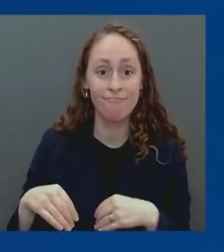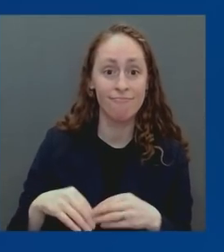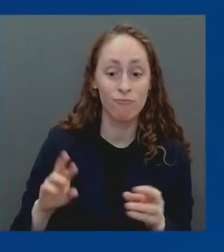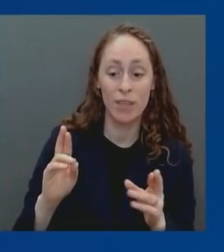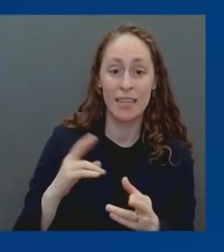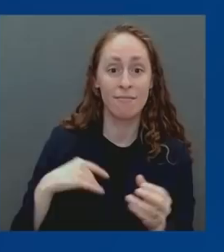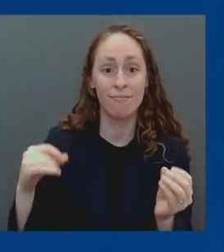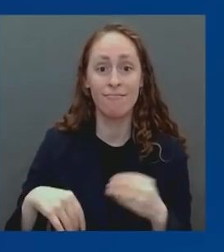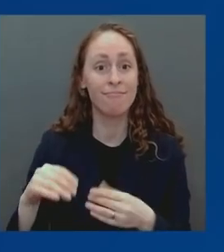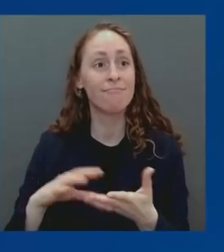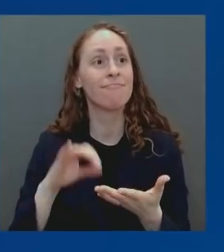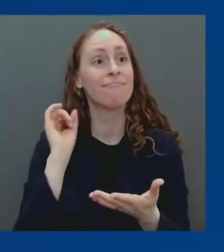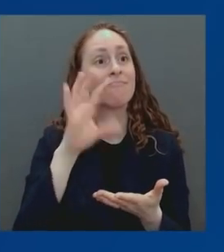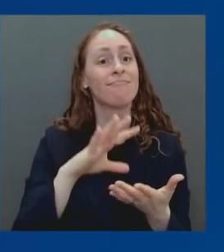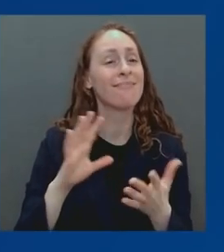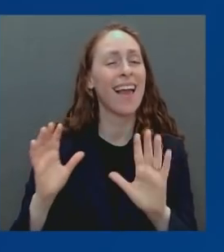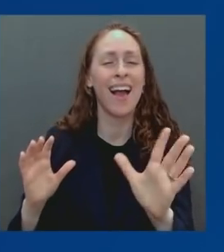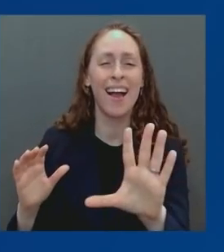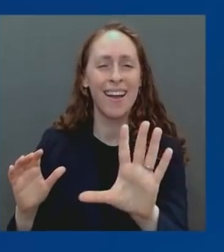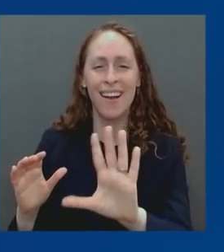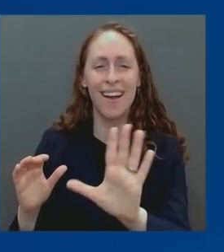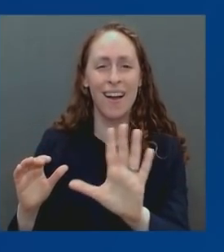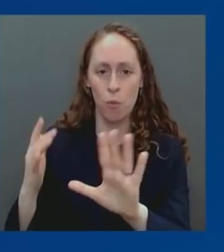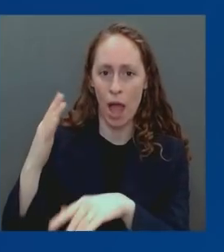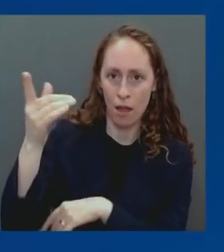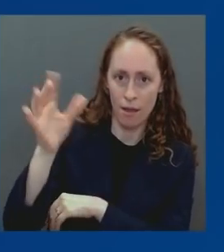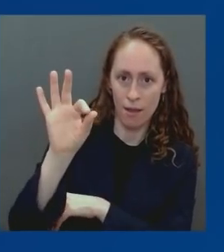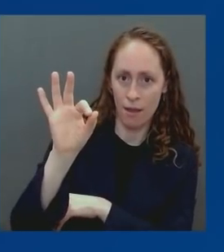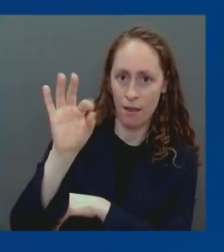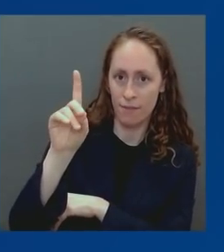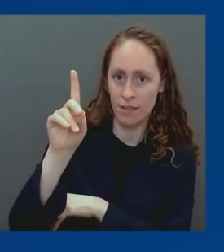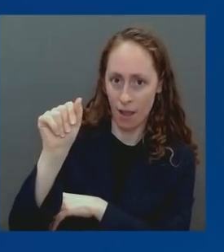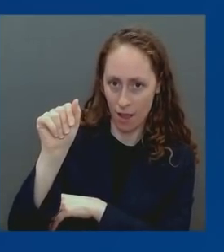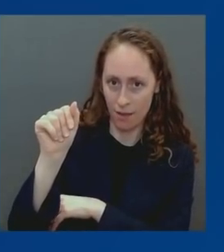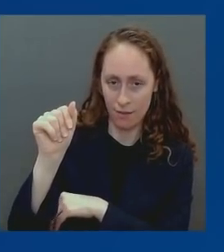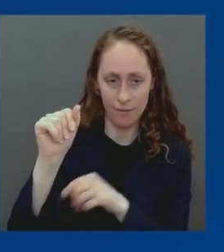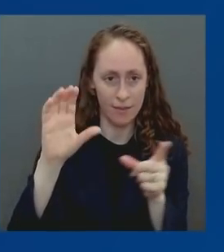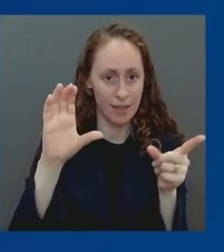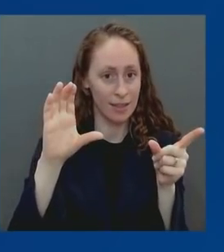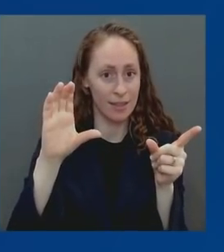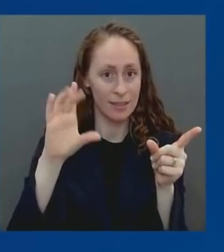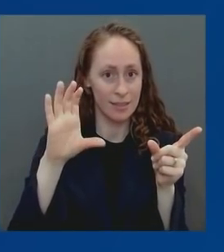which generally takes place a matter of days after the FDA. So, we're talking, you know,